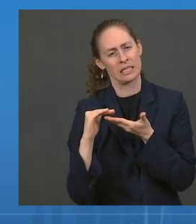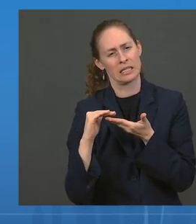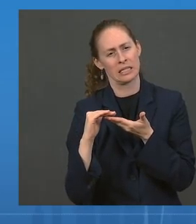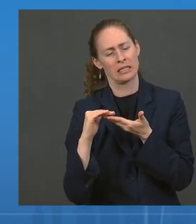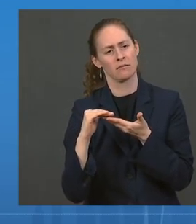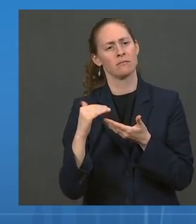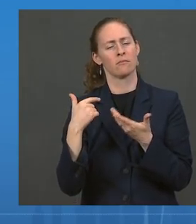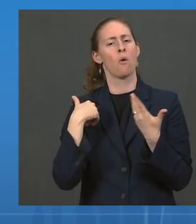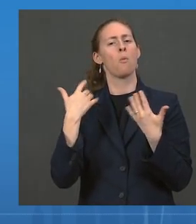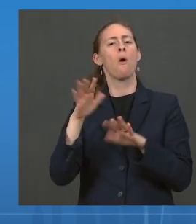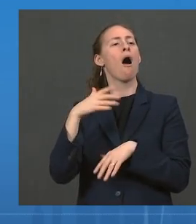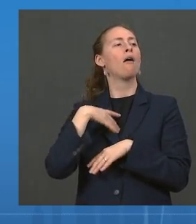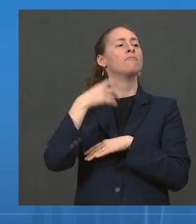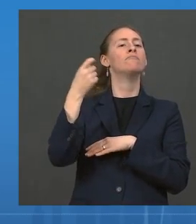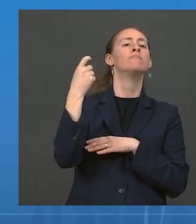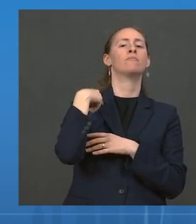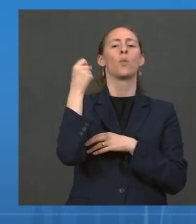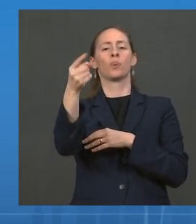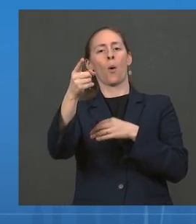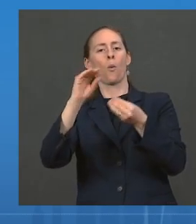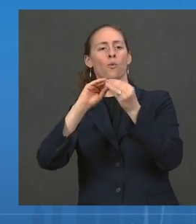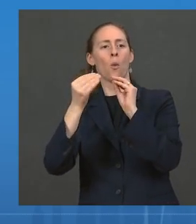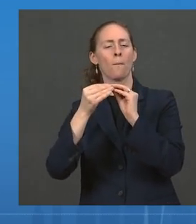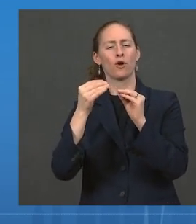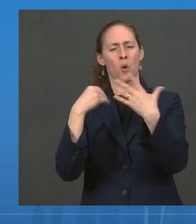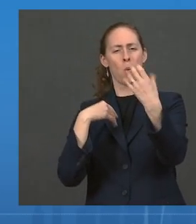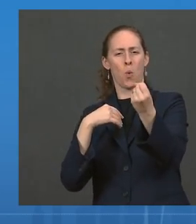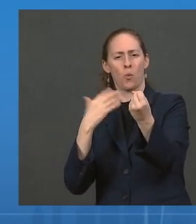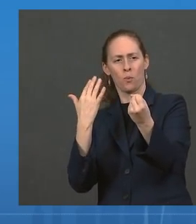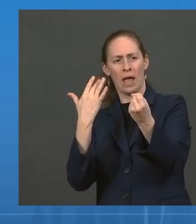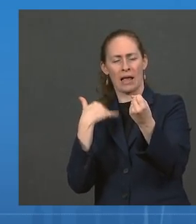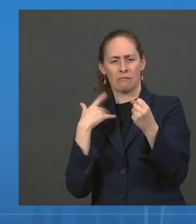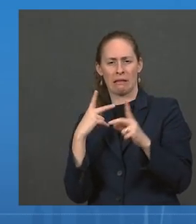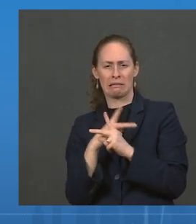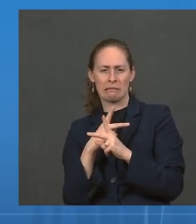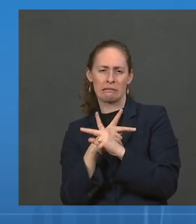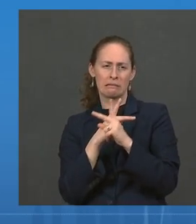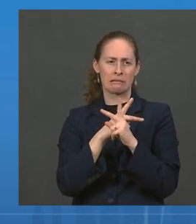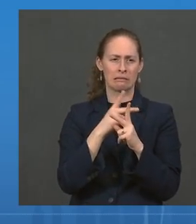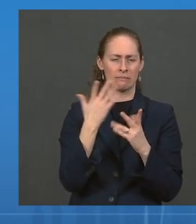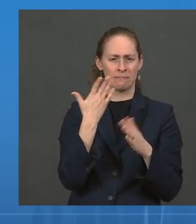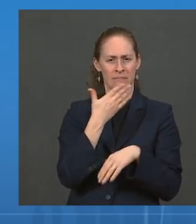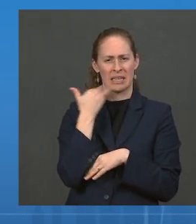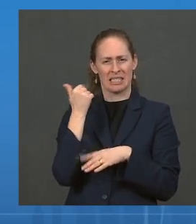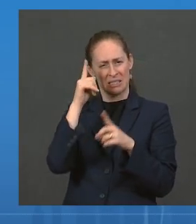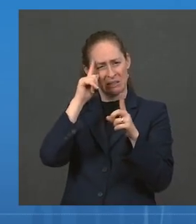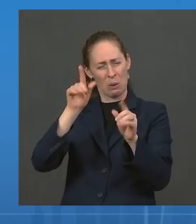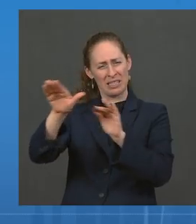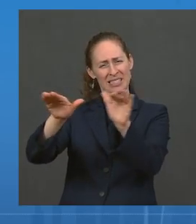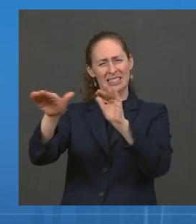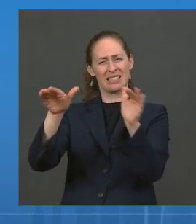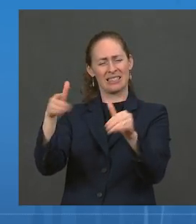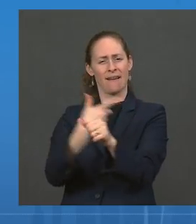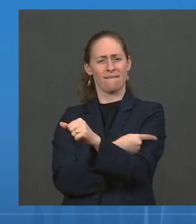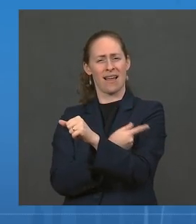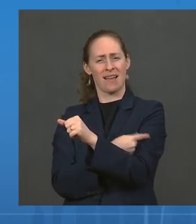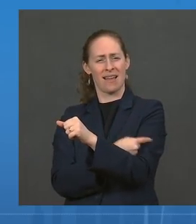why don't we get as many people as we can get vaccinated vaccinated as quickly as possible, and get as many people who are eligible for boosters